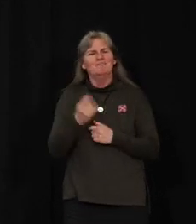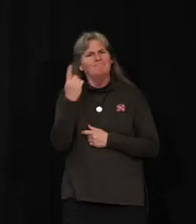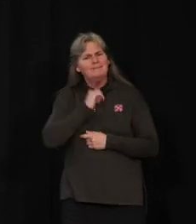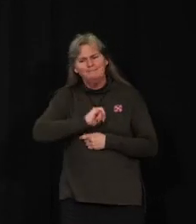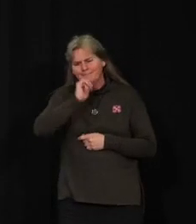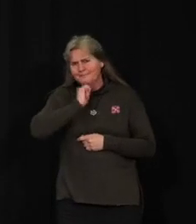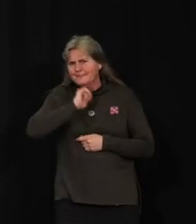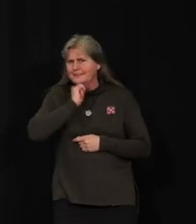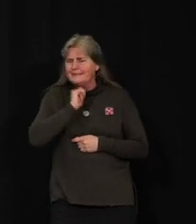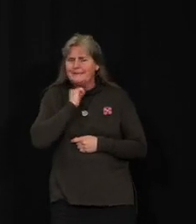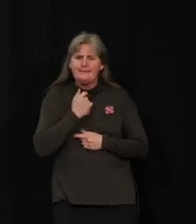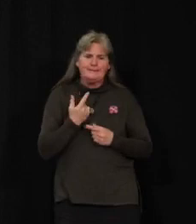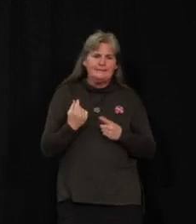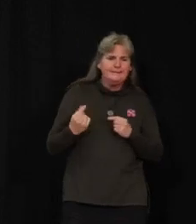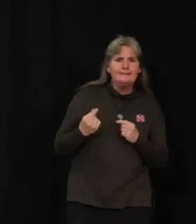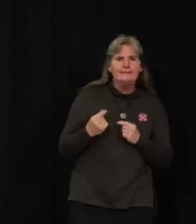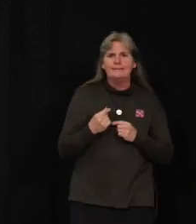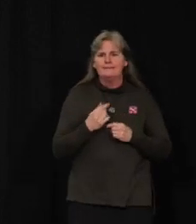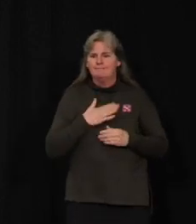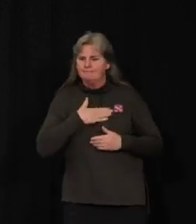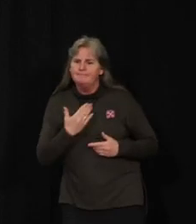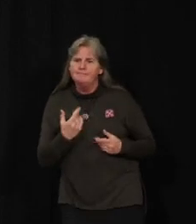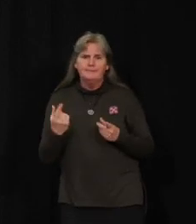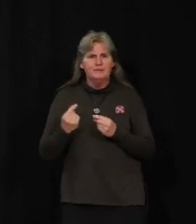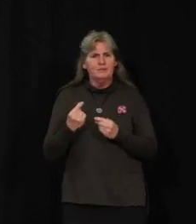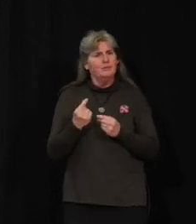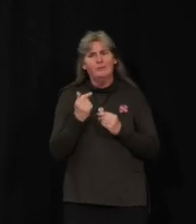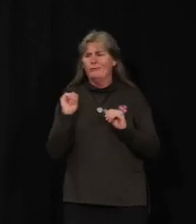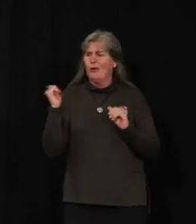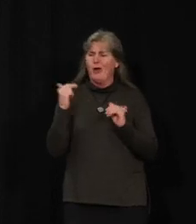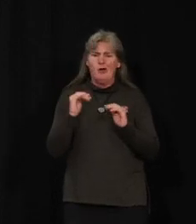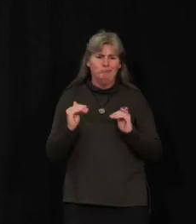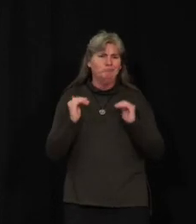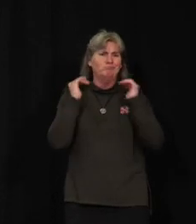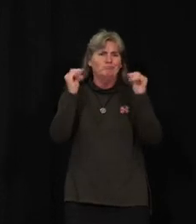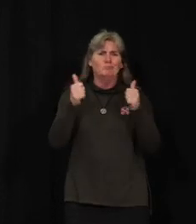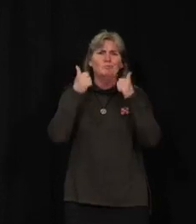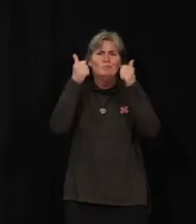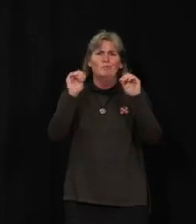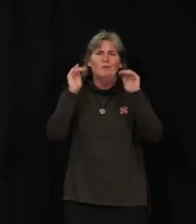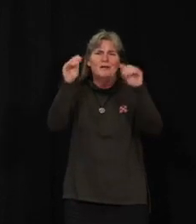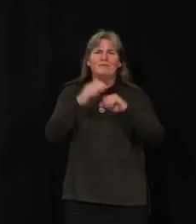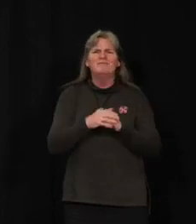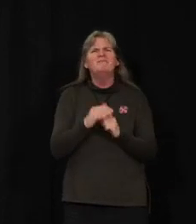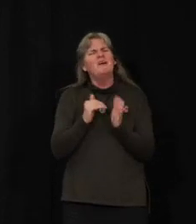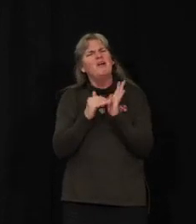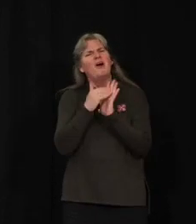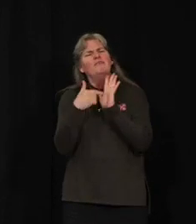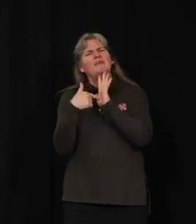making for the greater good. I don't often use examples of American politics in my comment,